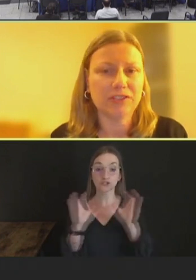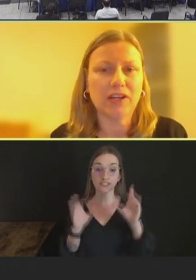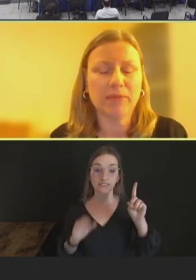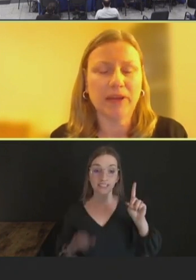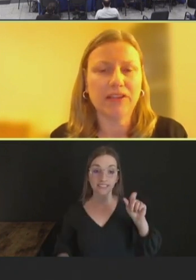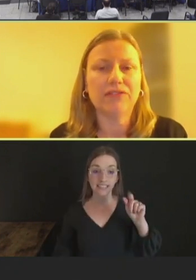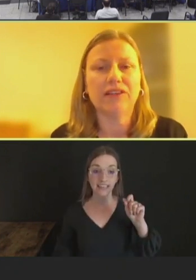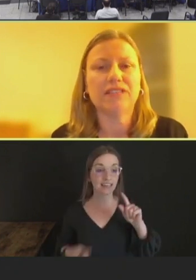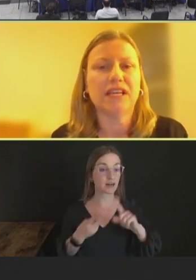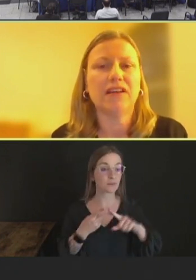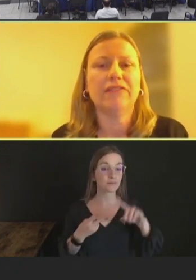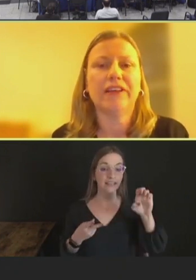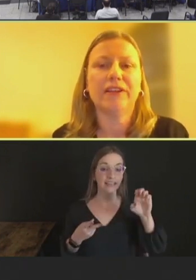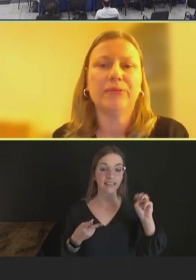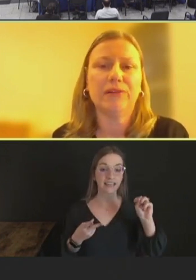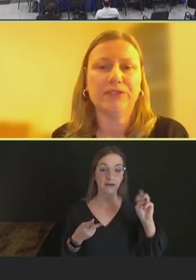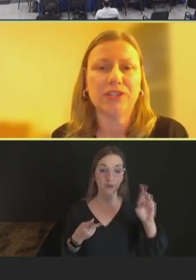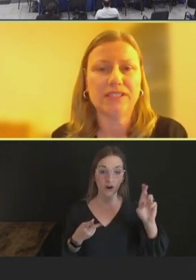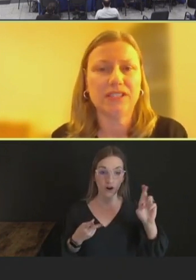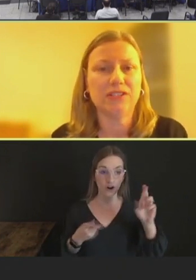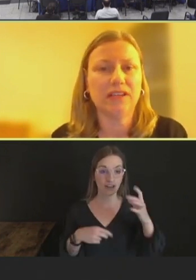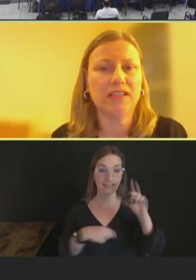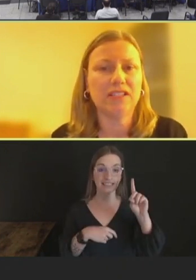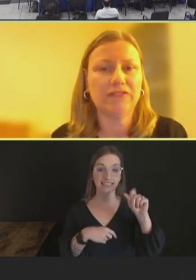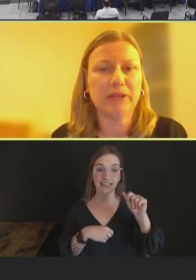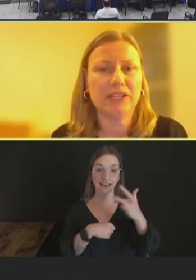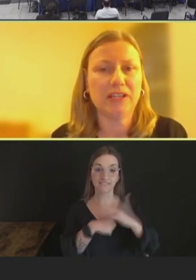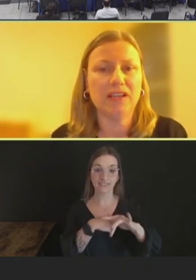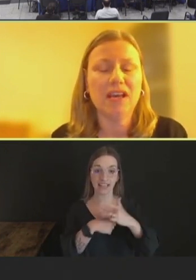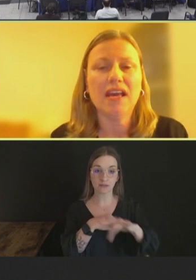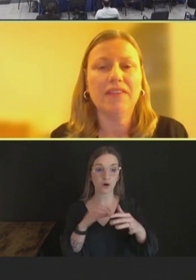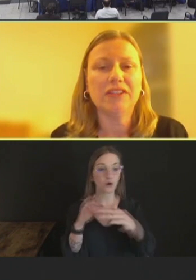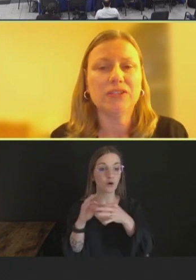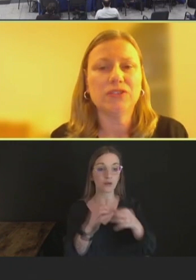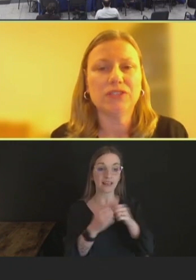electronic medical record data available with gestational age information, and this was